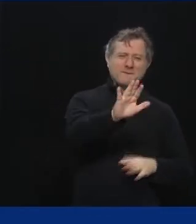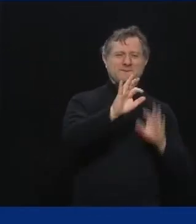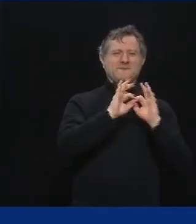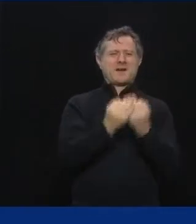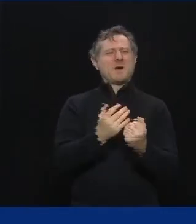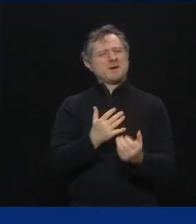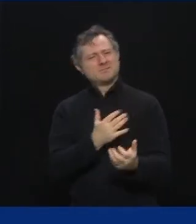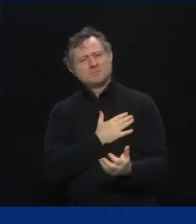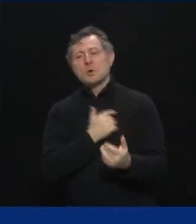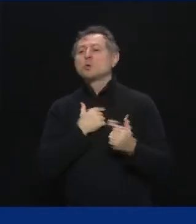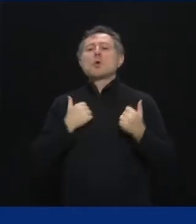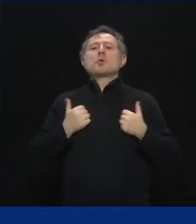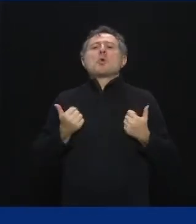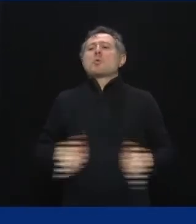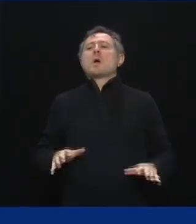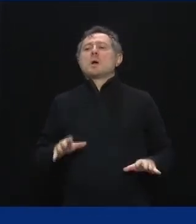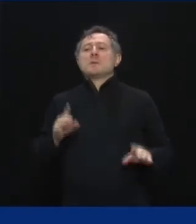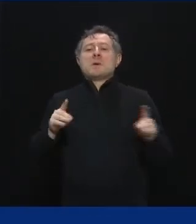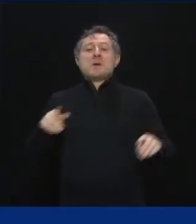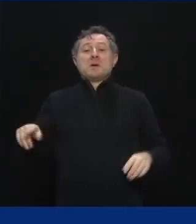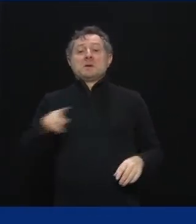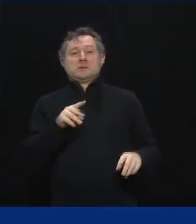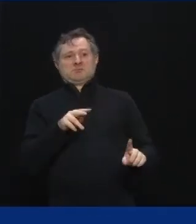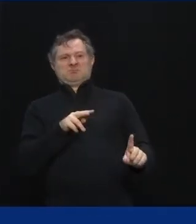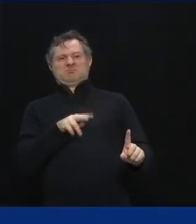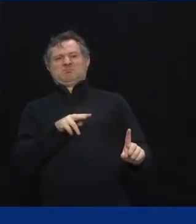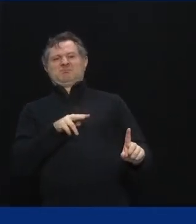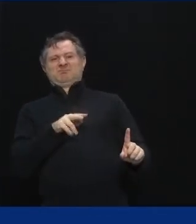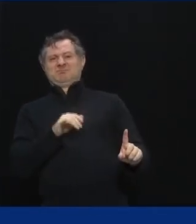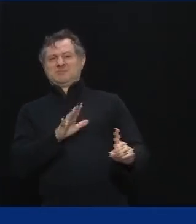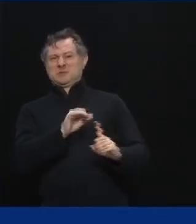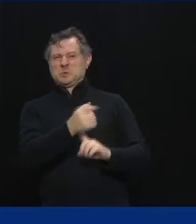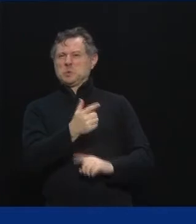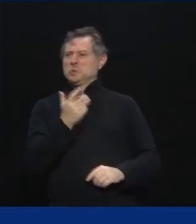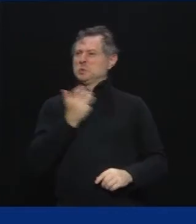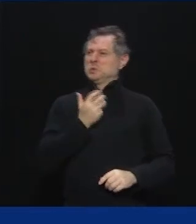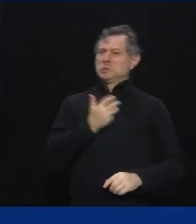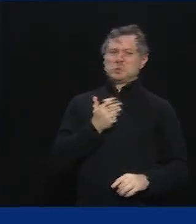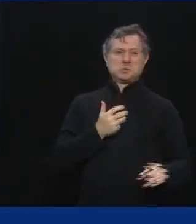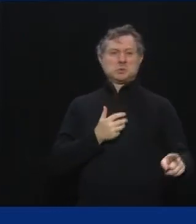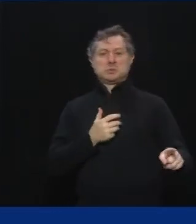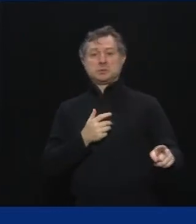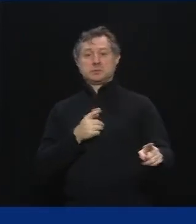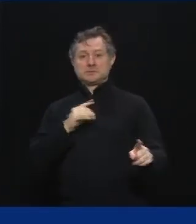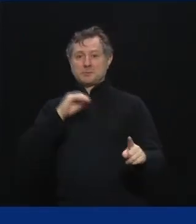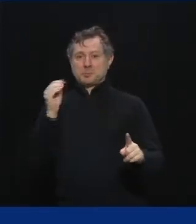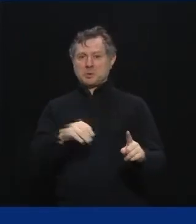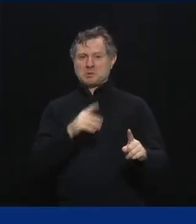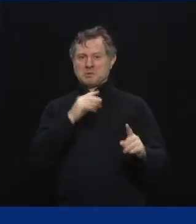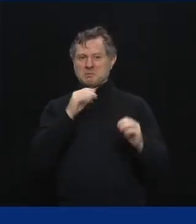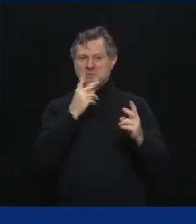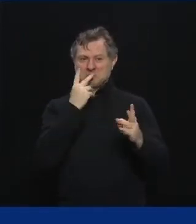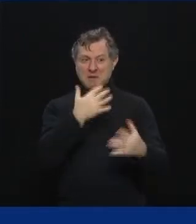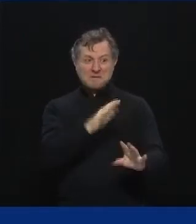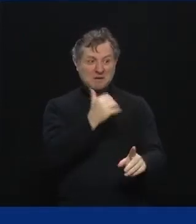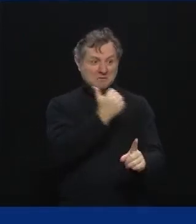SO OUR THOUGHTS AND OUR BUT WE DO NOT WANT THAT TO BE THE NARRATIVE THAT PEOPLE WHO GET VACCINATED, LOOK AT THE